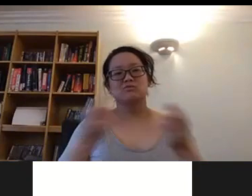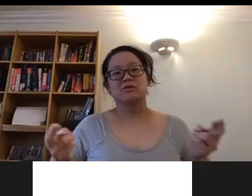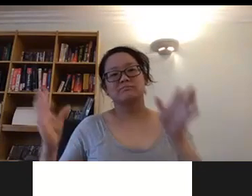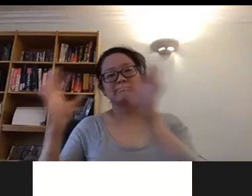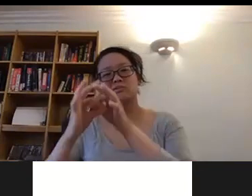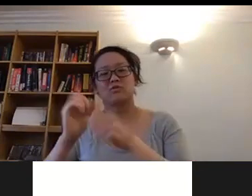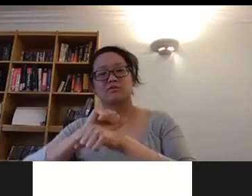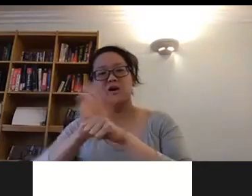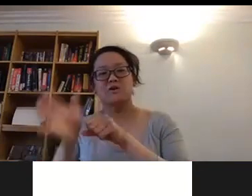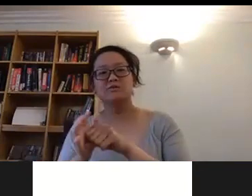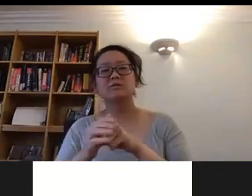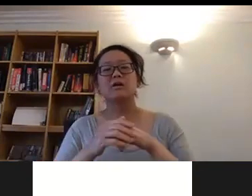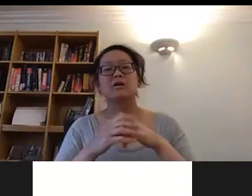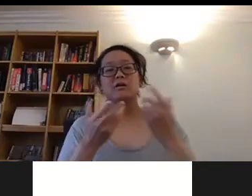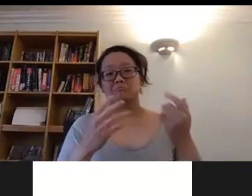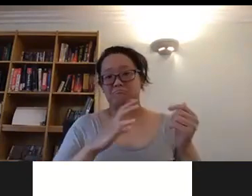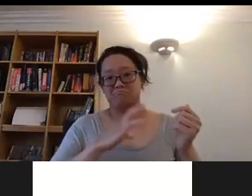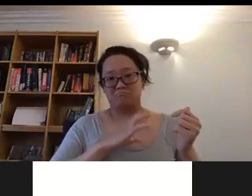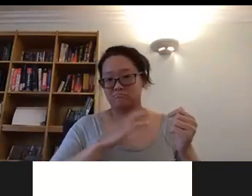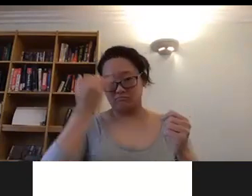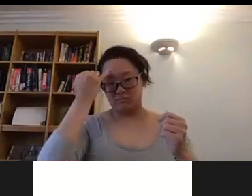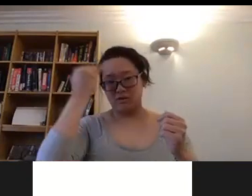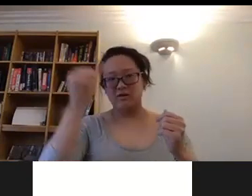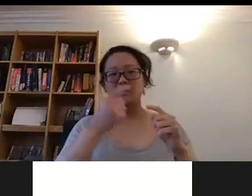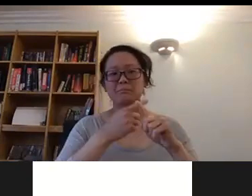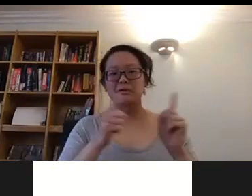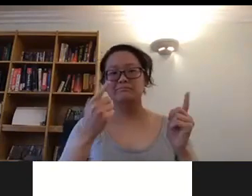they have provided ASL resources for COVID-19.